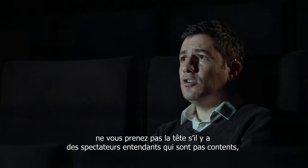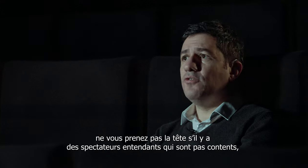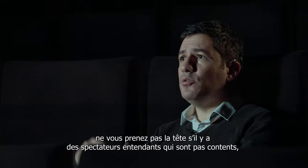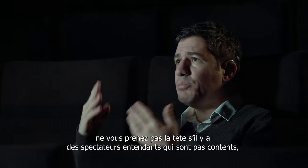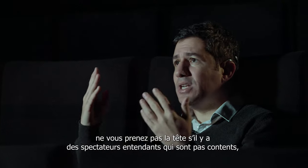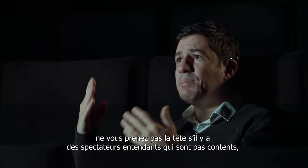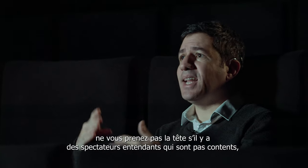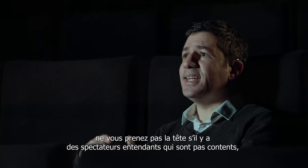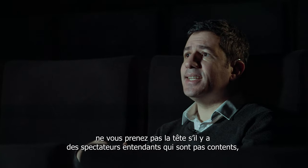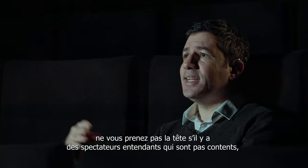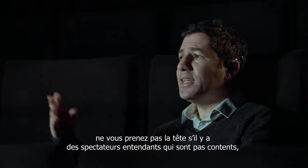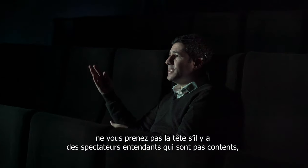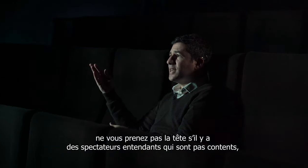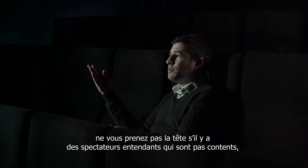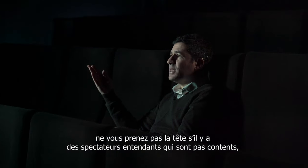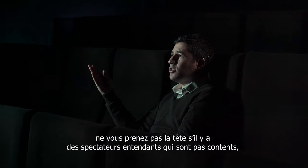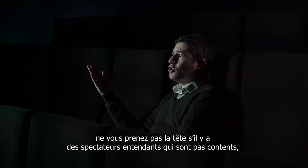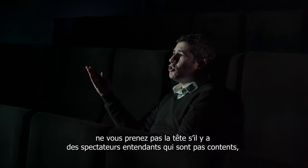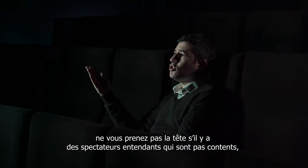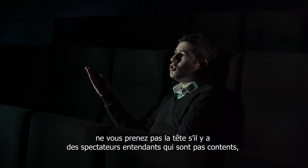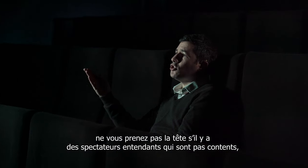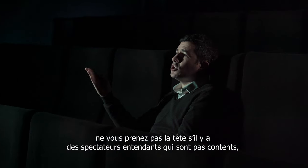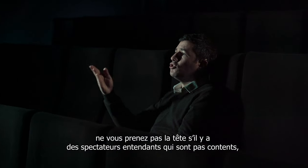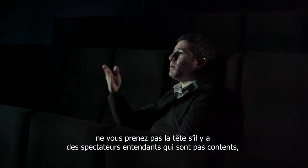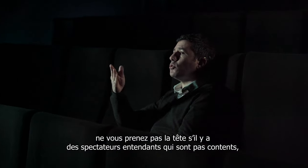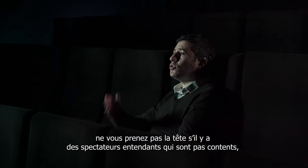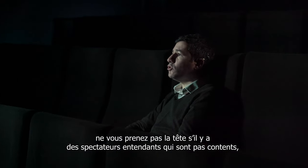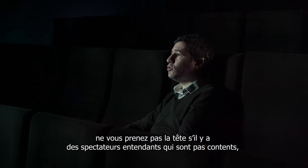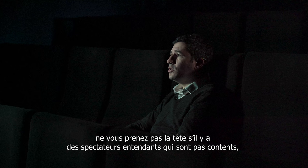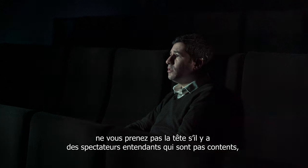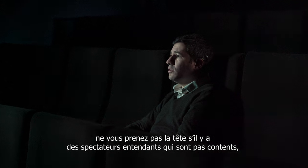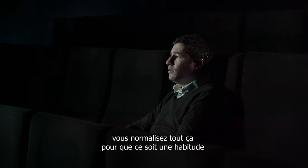don't worry about it. 'there are hearing spectators who are not happy,